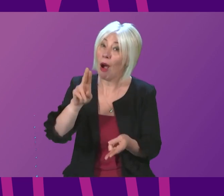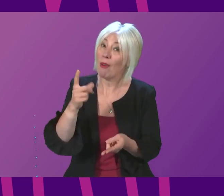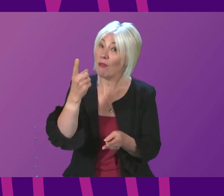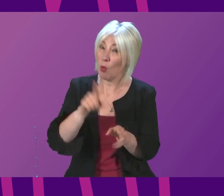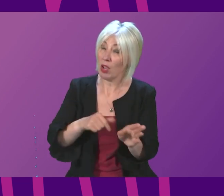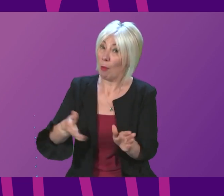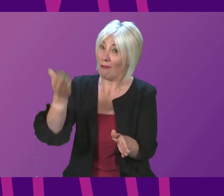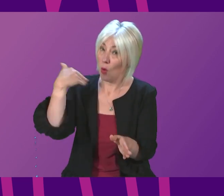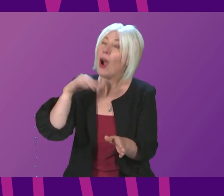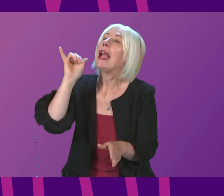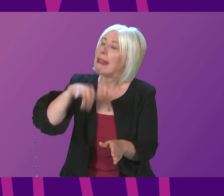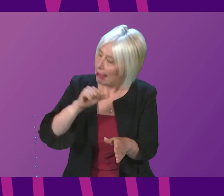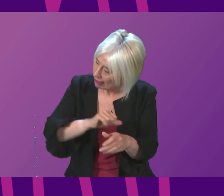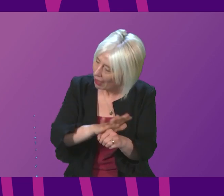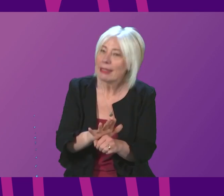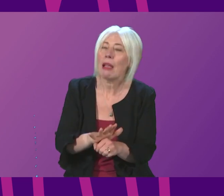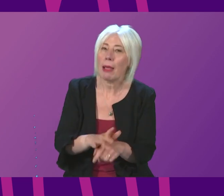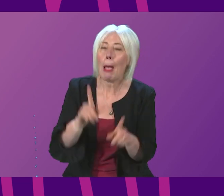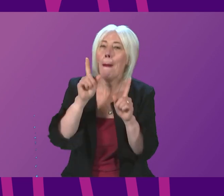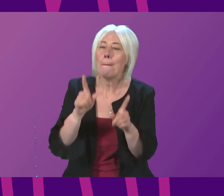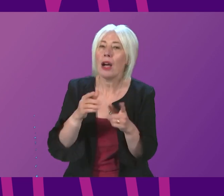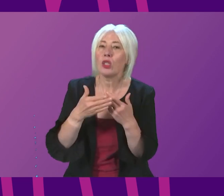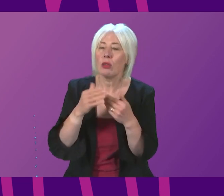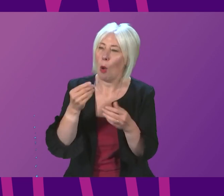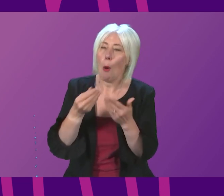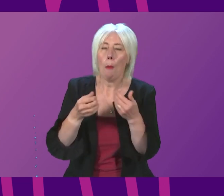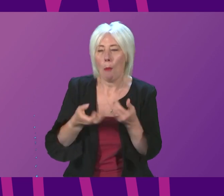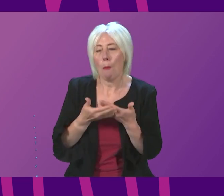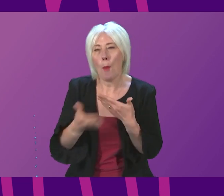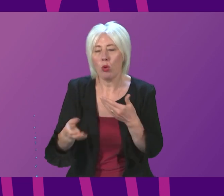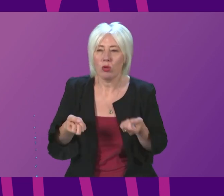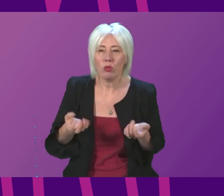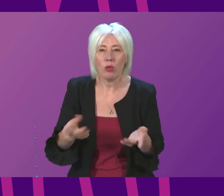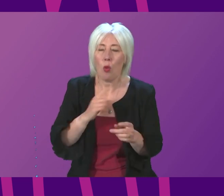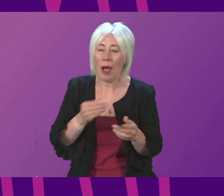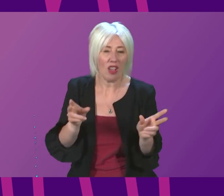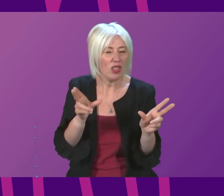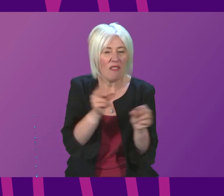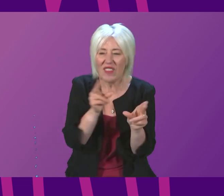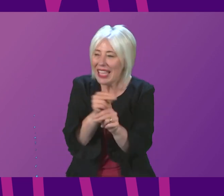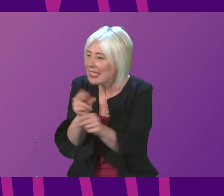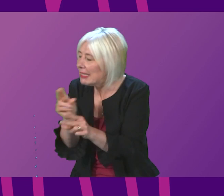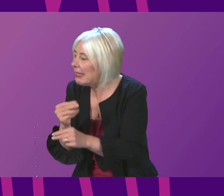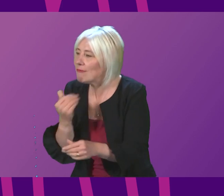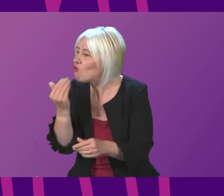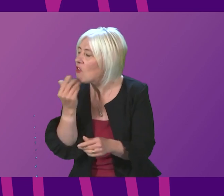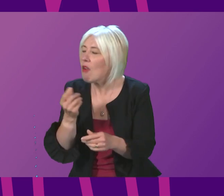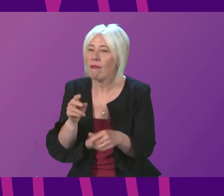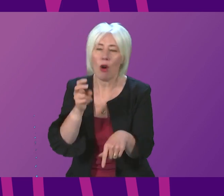We have had a pandemic, but most of that increase is down to the increasing level of vacancies for nurses, doctors and consultants.